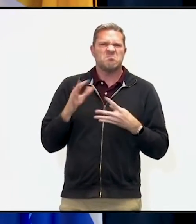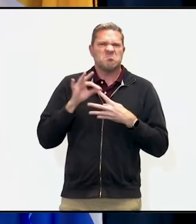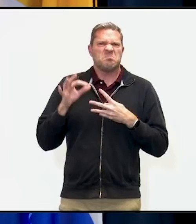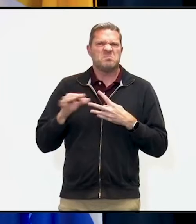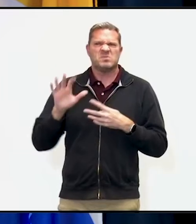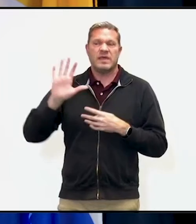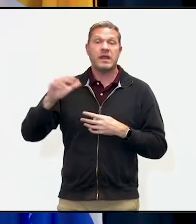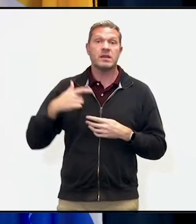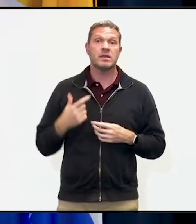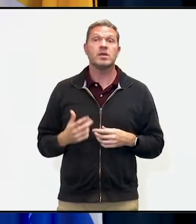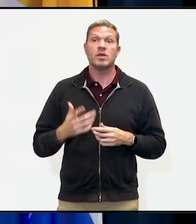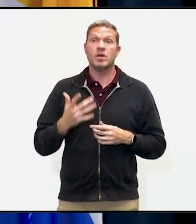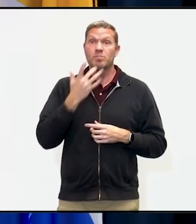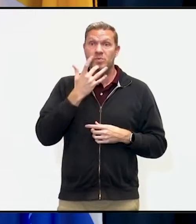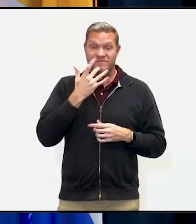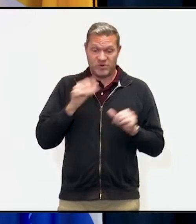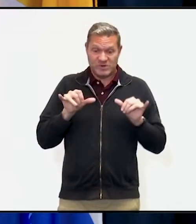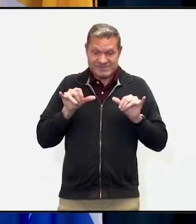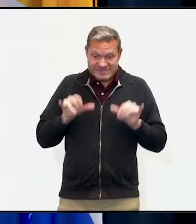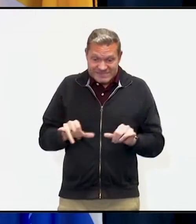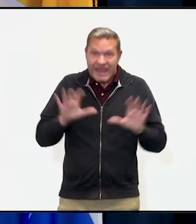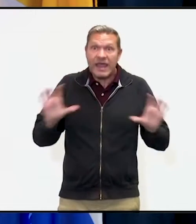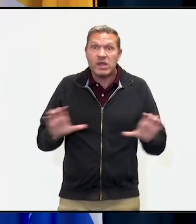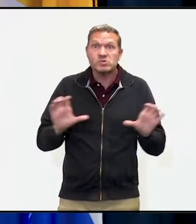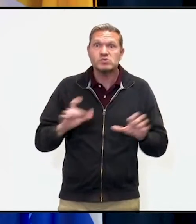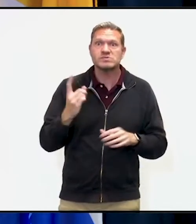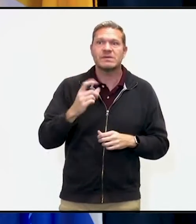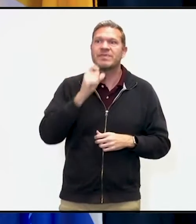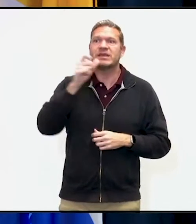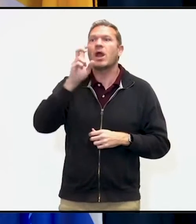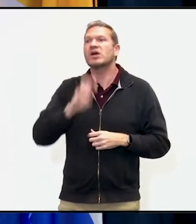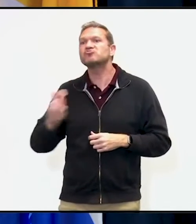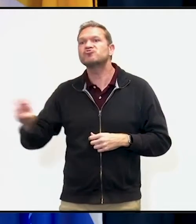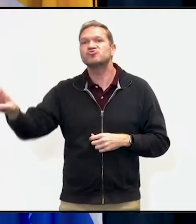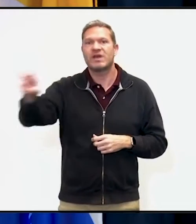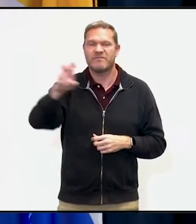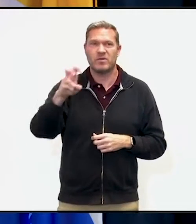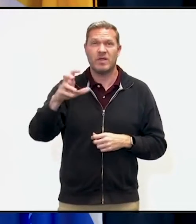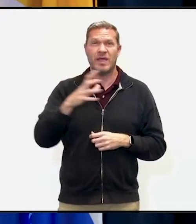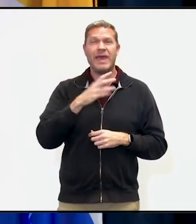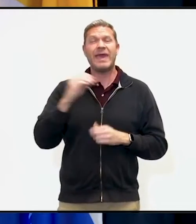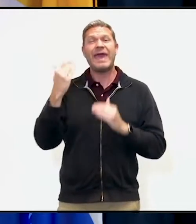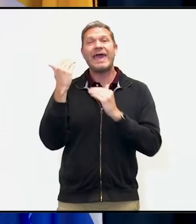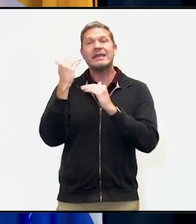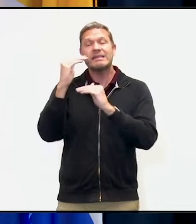instead of traveling, limit the time you spend even outdoors with others outside of your